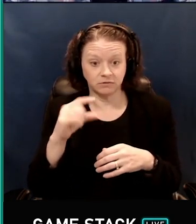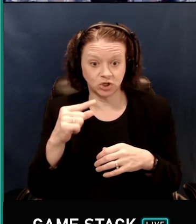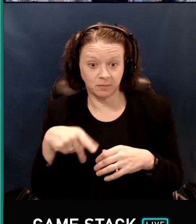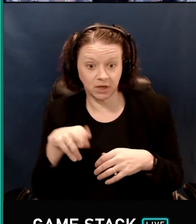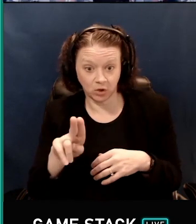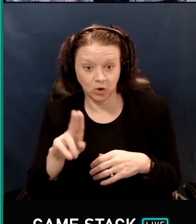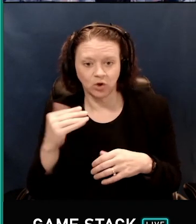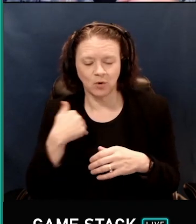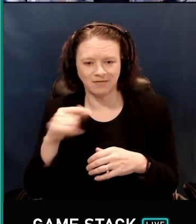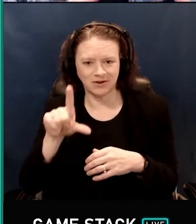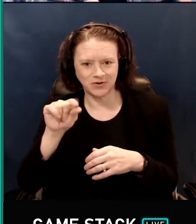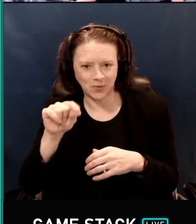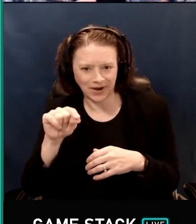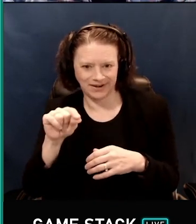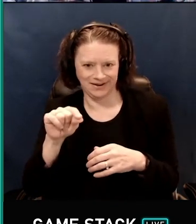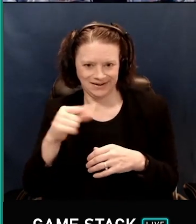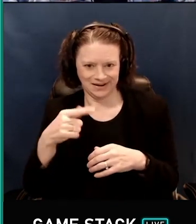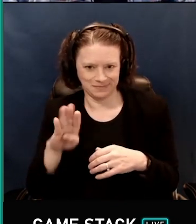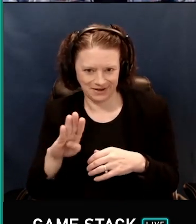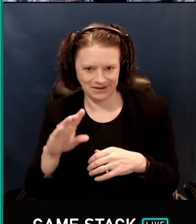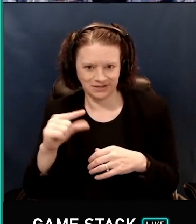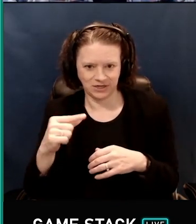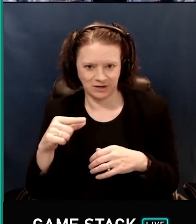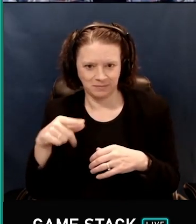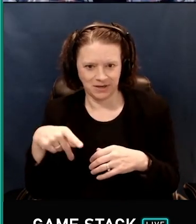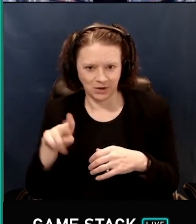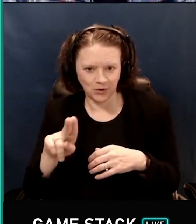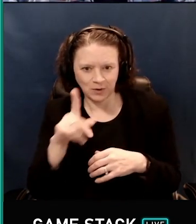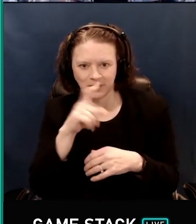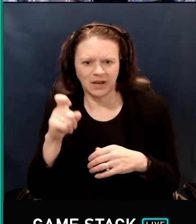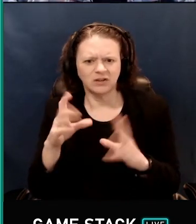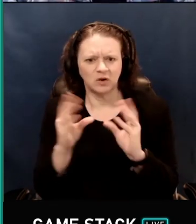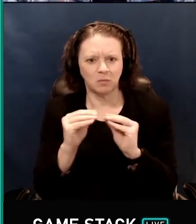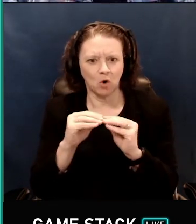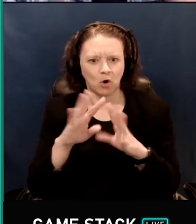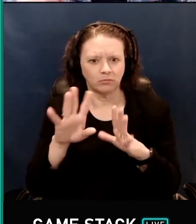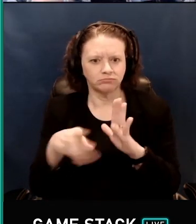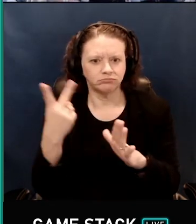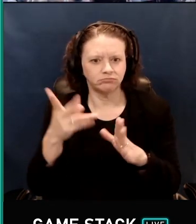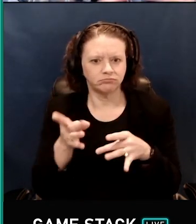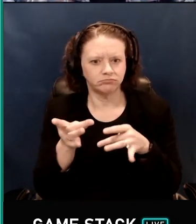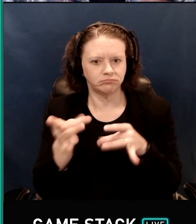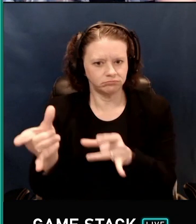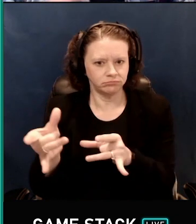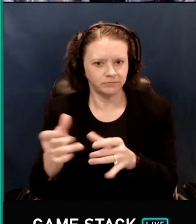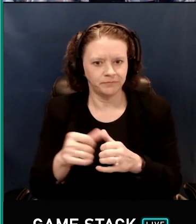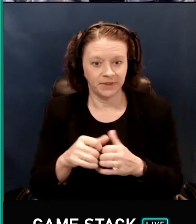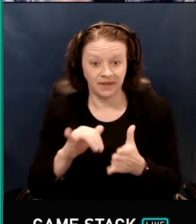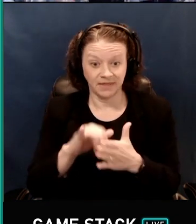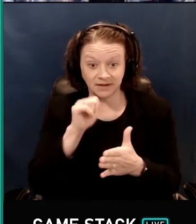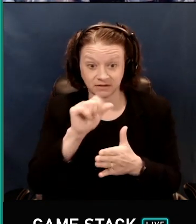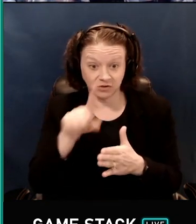And this doesn't just increase your load times, sorry - decrease your load times, increase your load time efficiency.